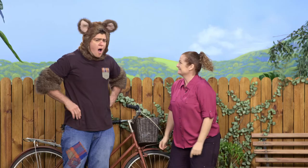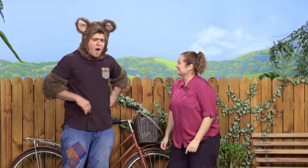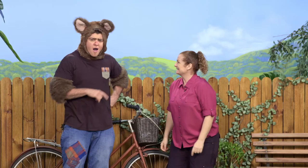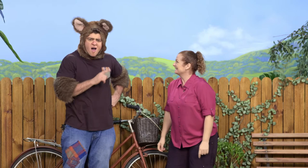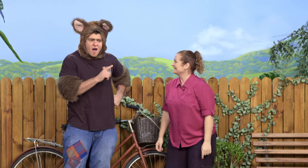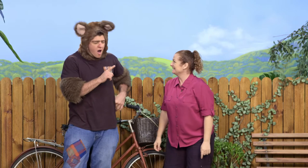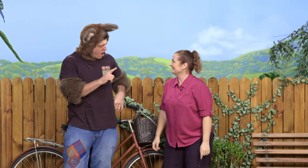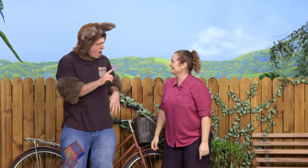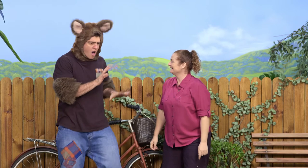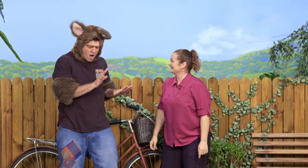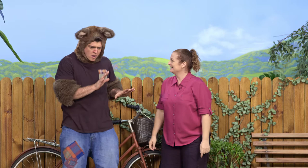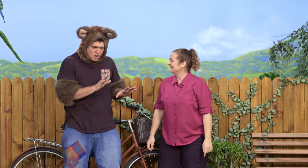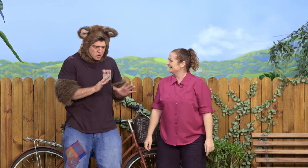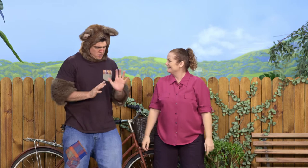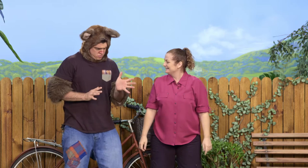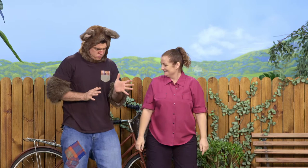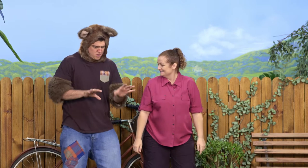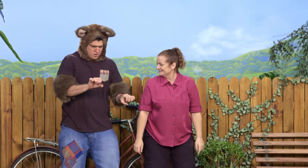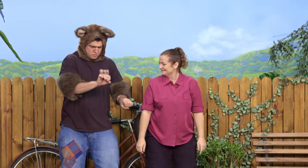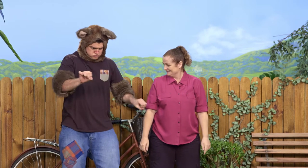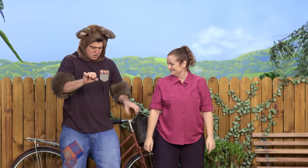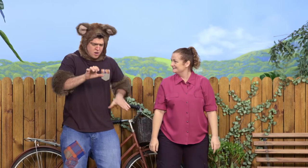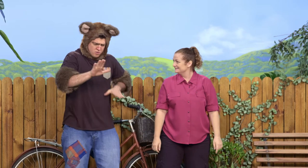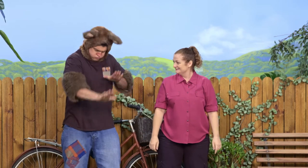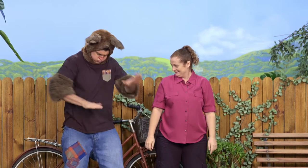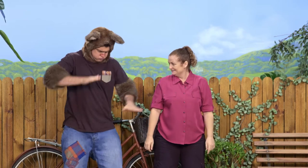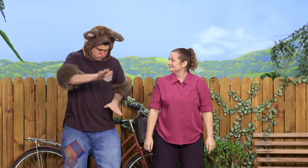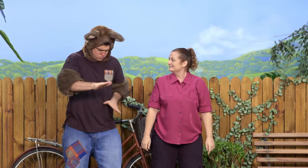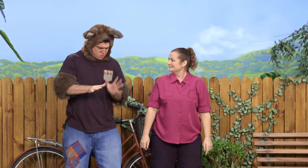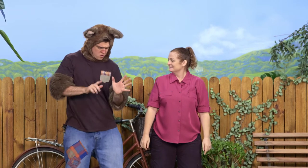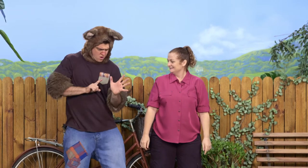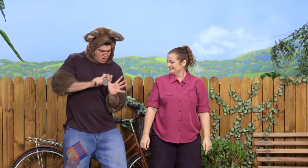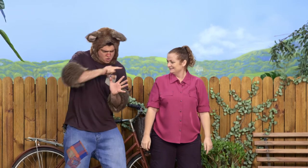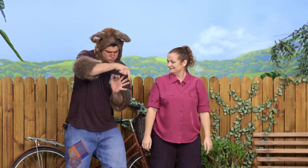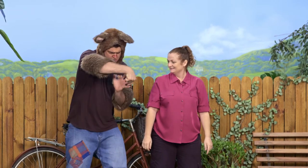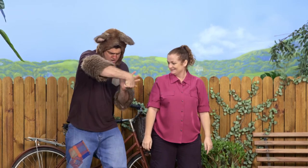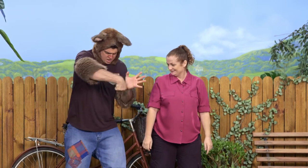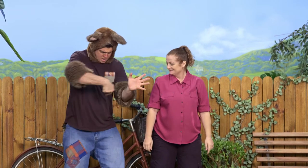Oh! So, if the chain is turning,